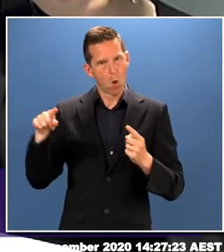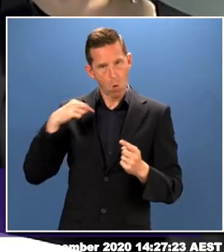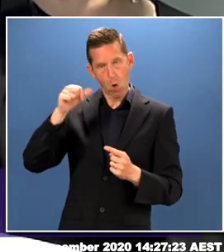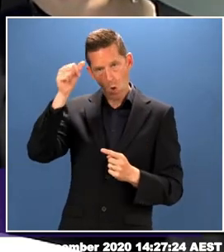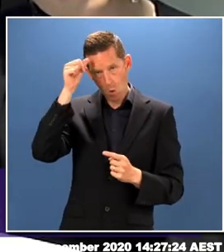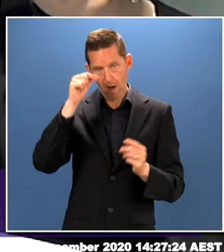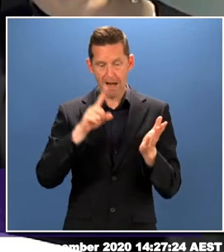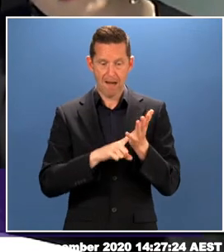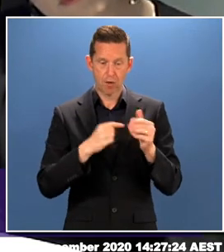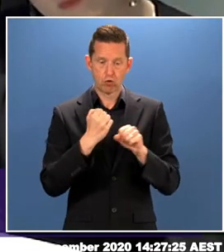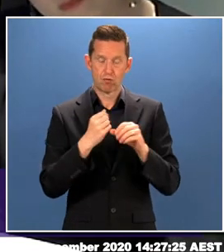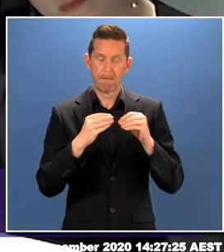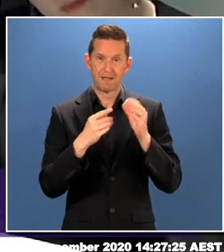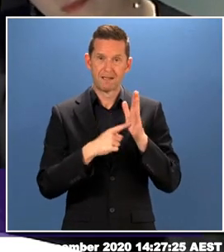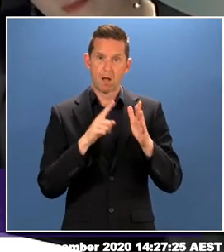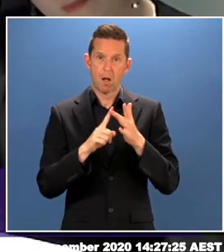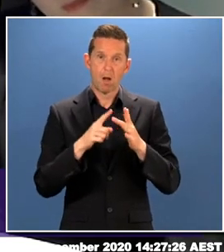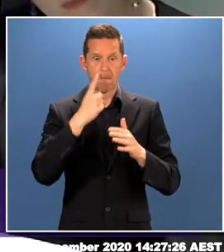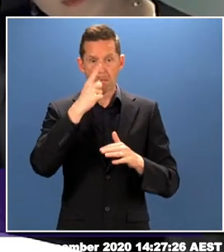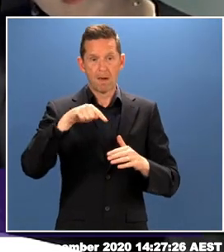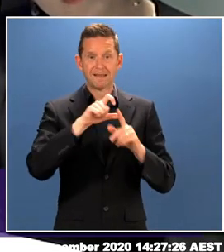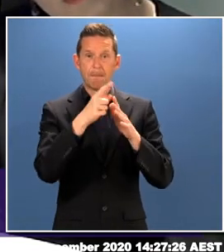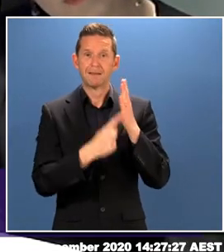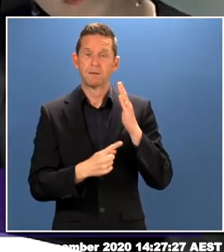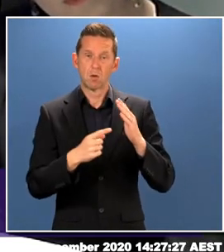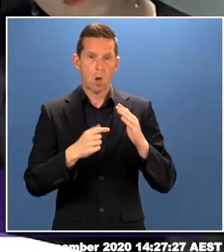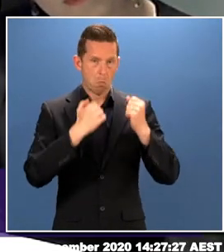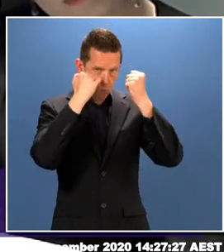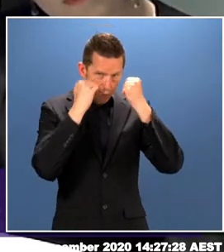with a disability experience worse employment outcomes and they are more